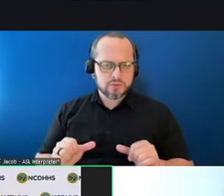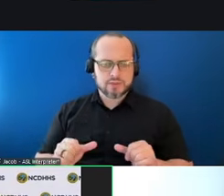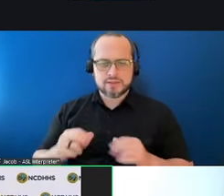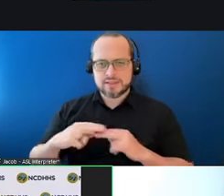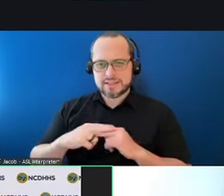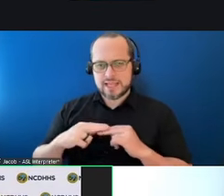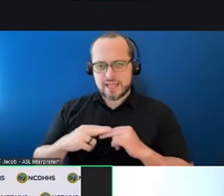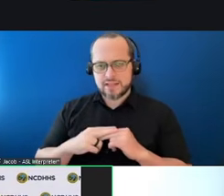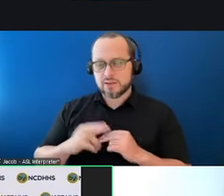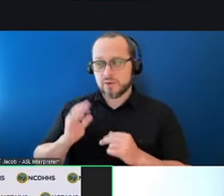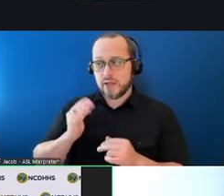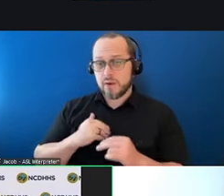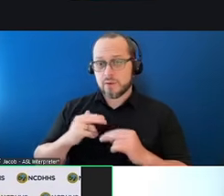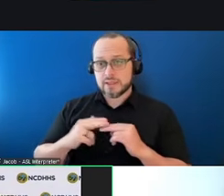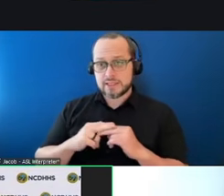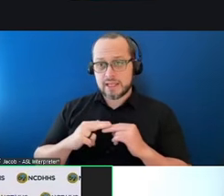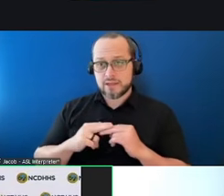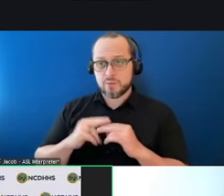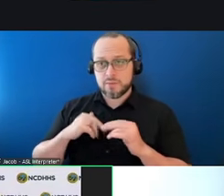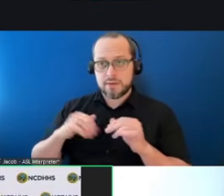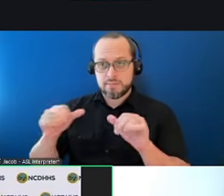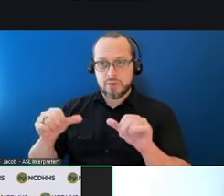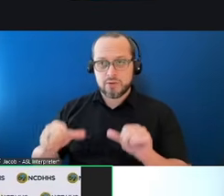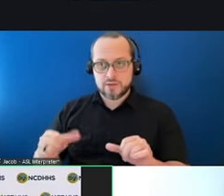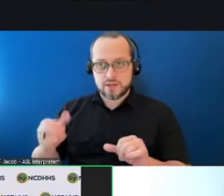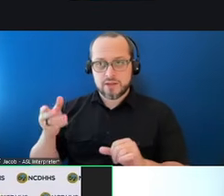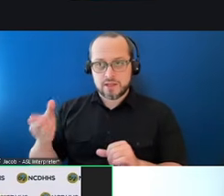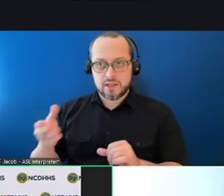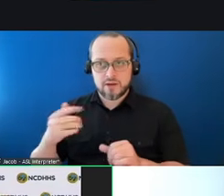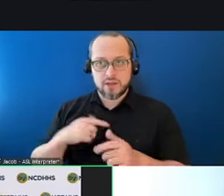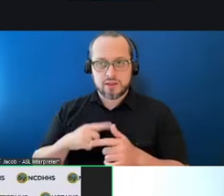the webinar will be posted to our website on the real health transformation program